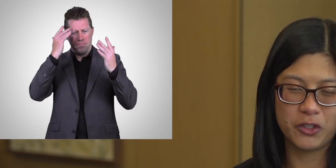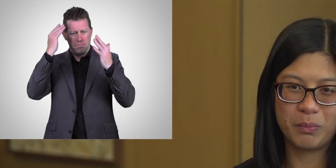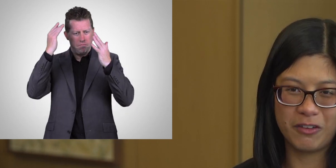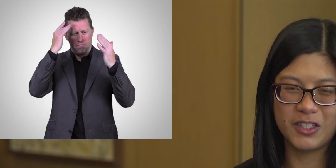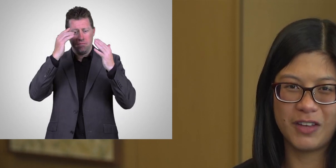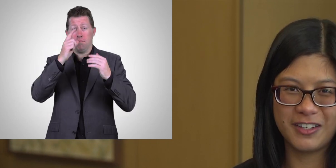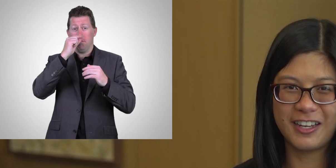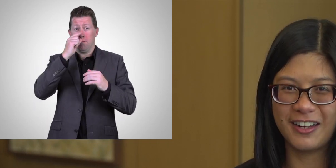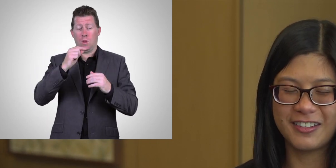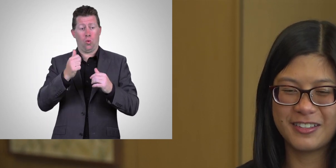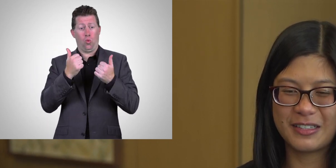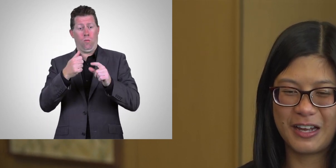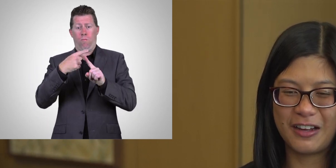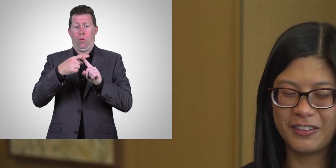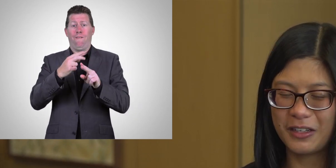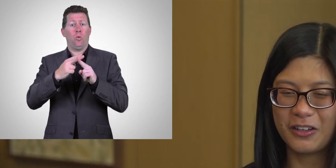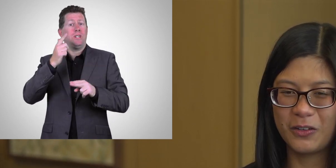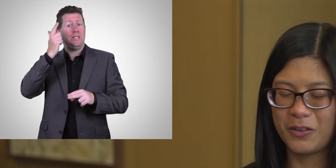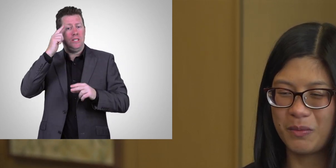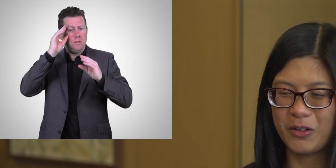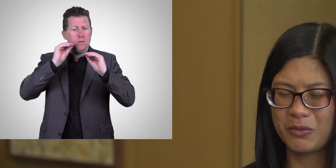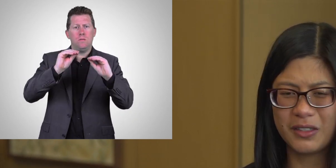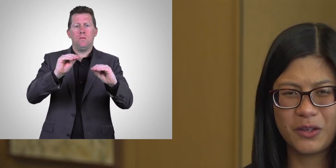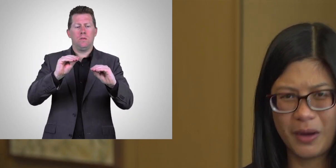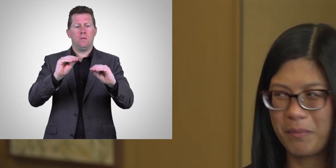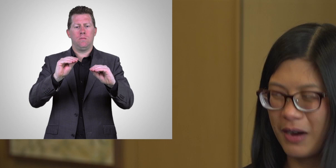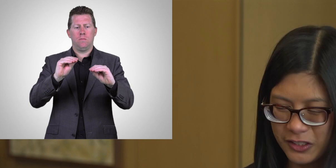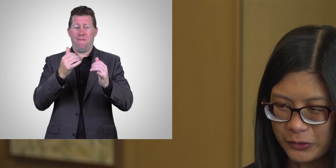benefits for educators, I think a lot of them are really quite practical.